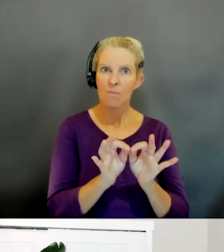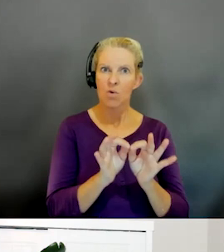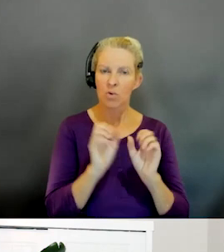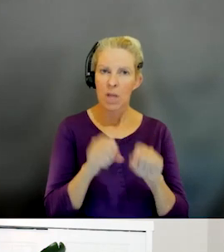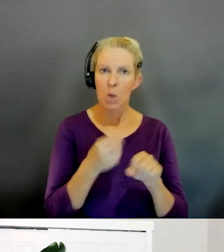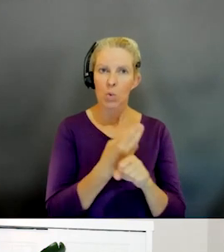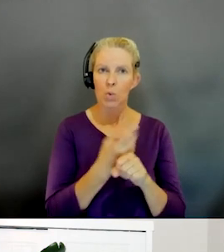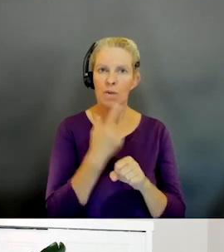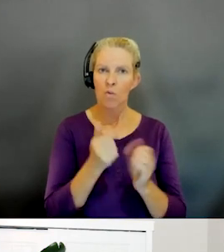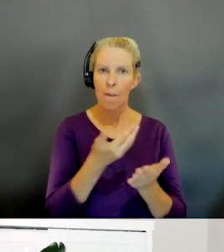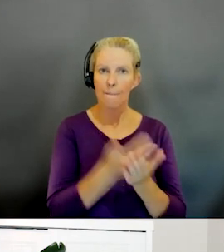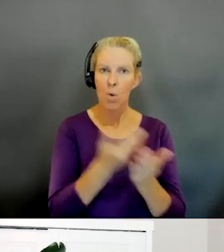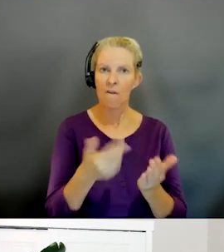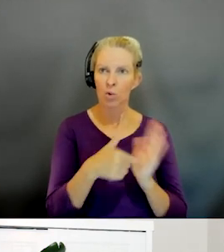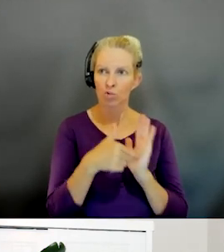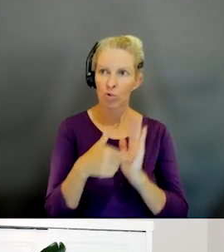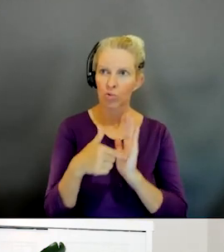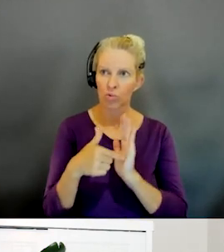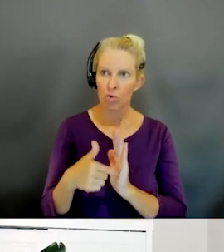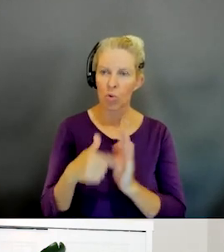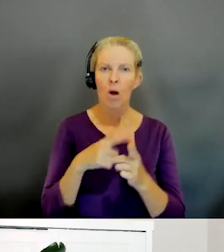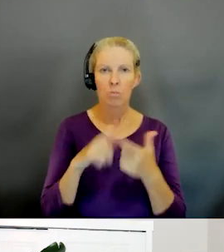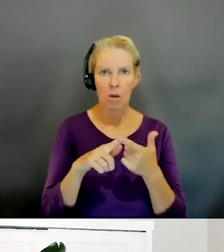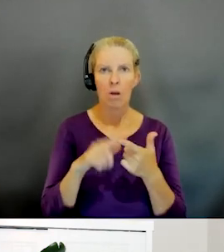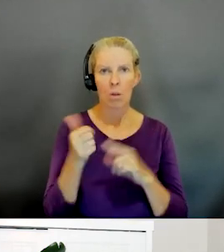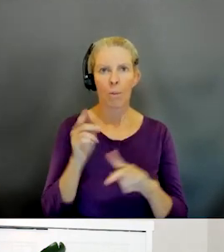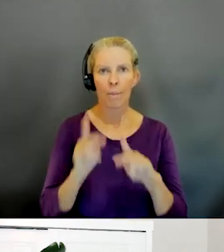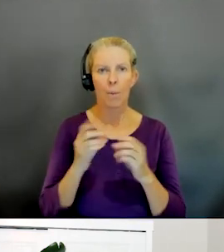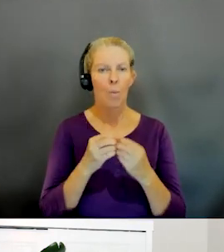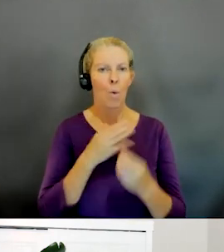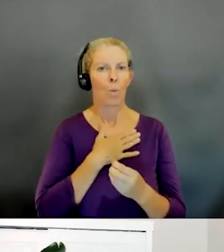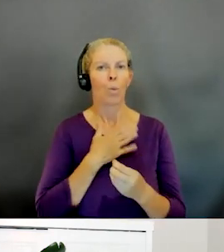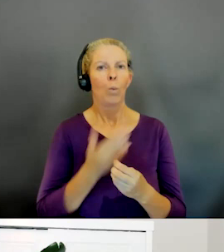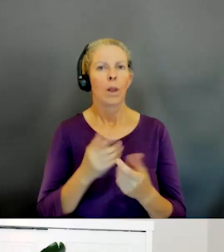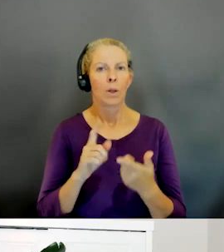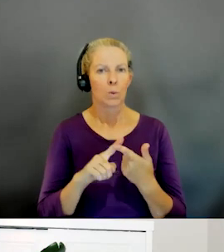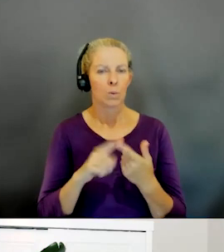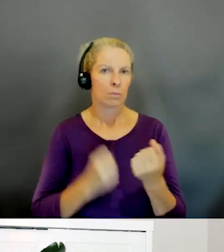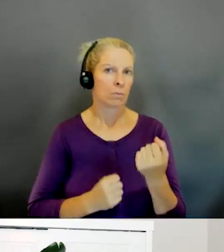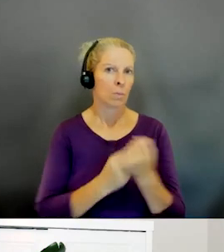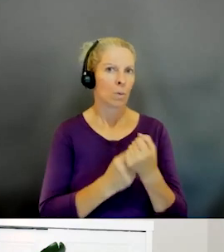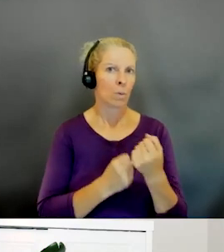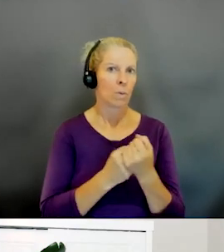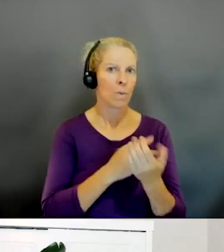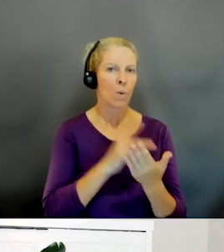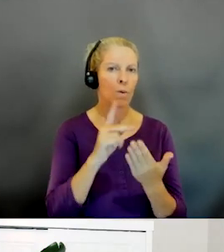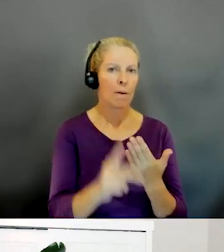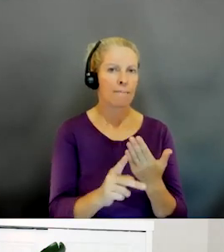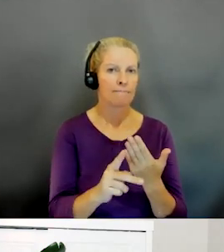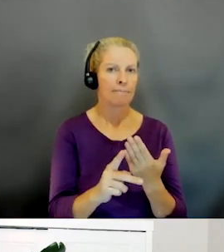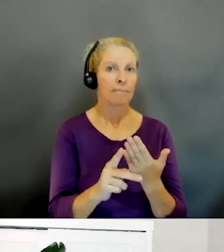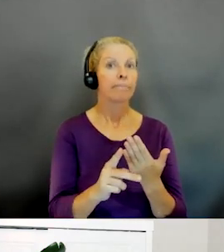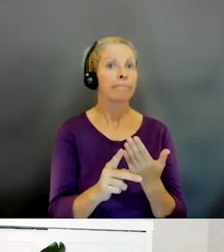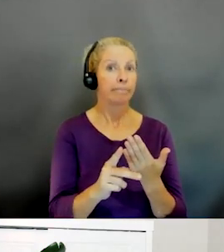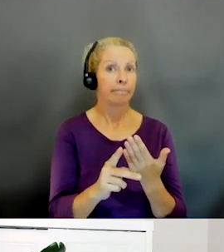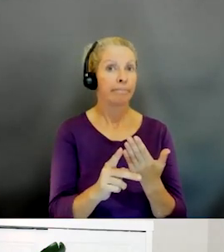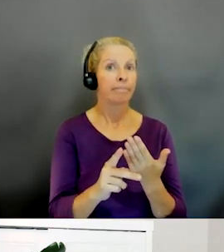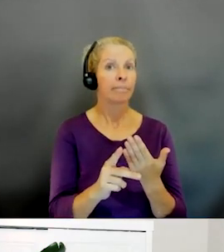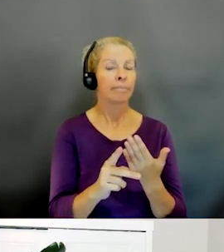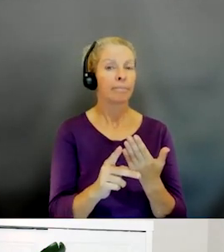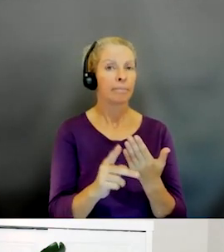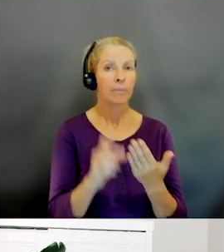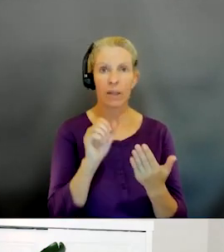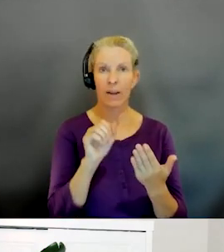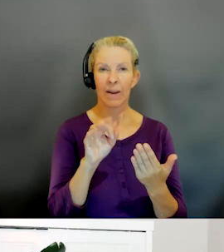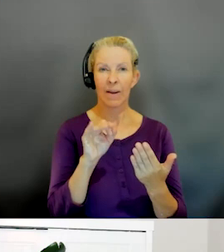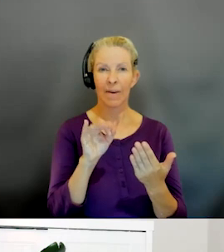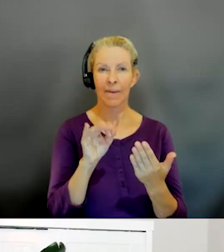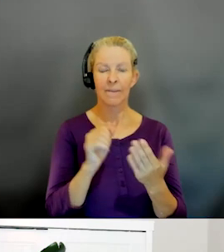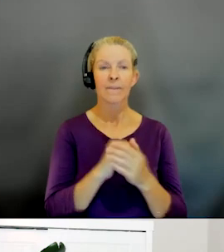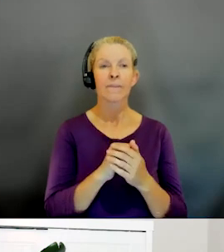it. With those numbers. And seeing what impact it has on your organization if that thing were to go